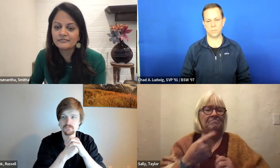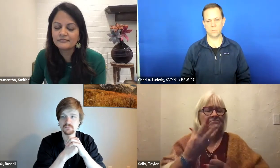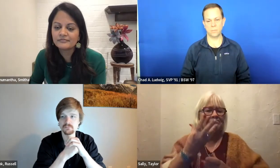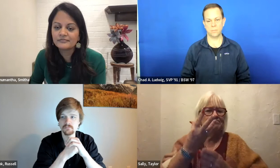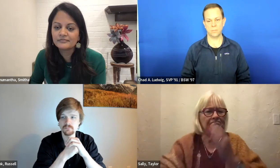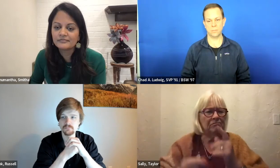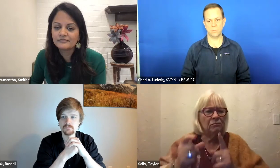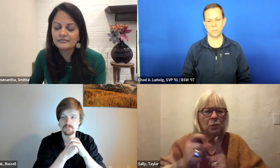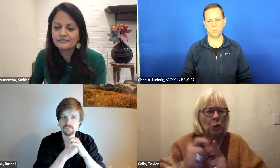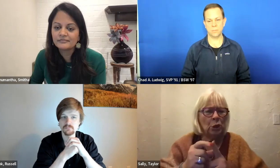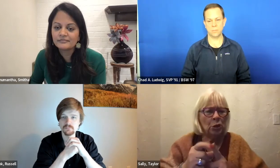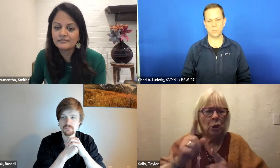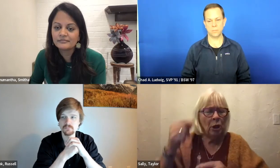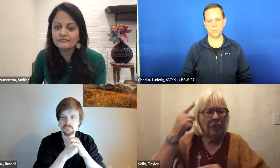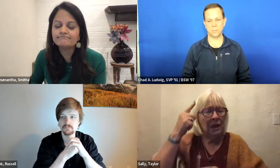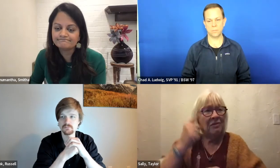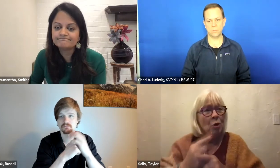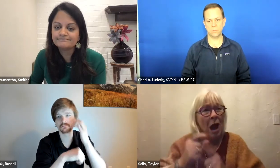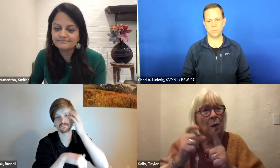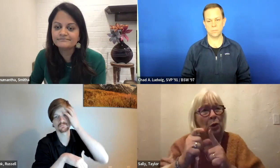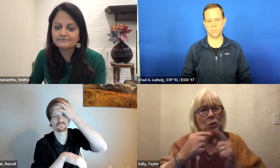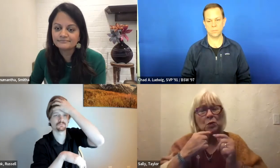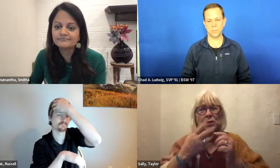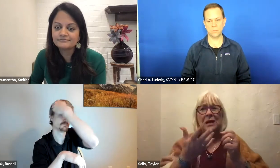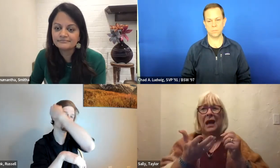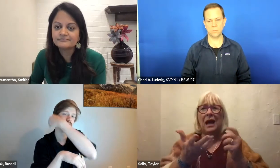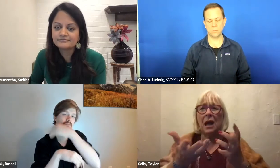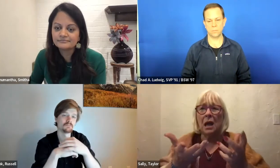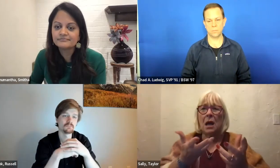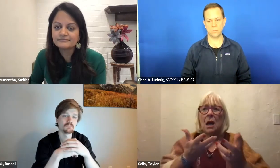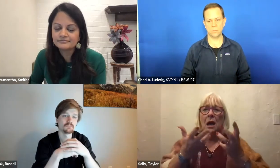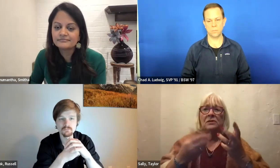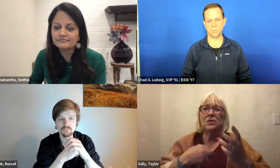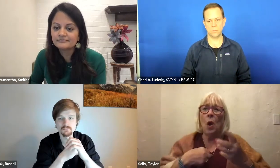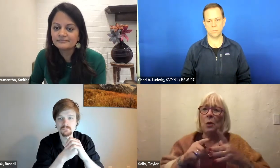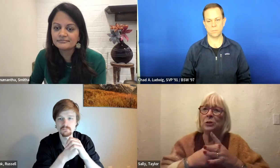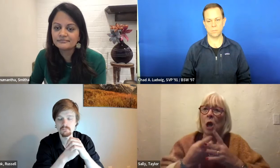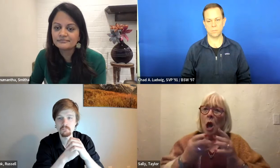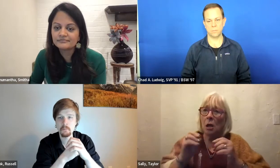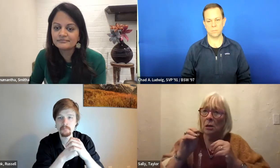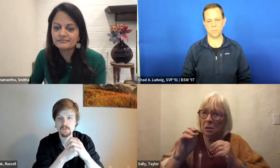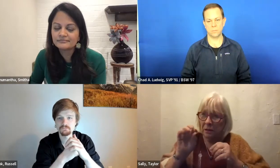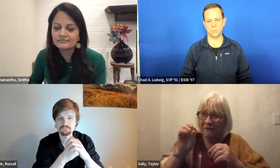Then he'd try to talk with me, and some of the words that would just come naturally to him were no longer there,